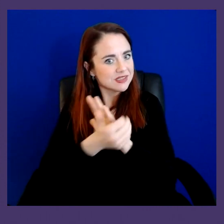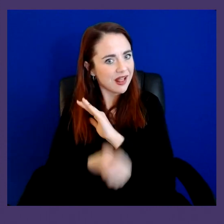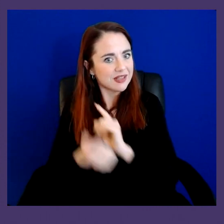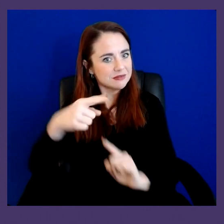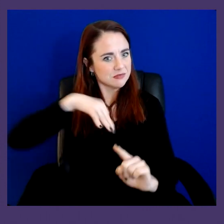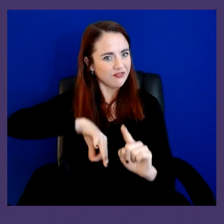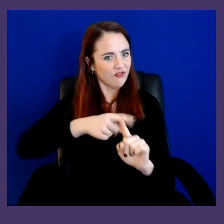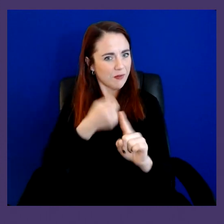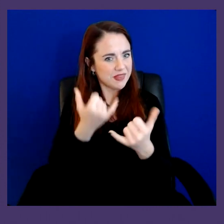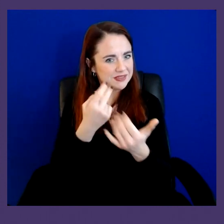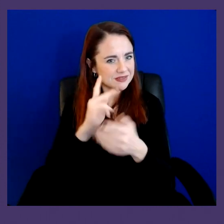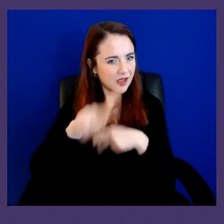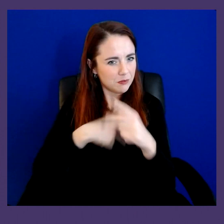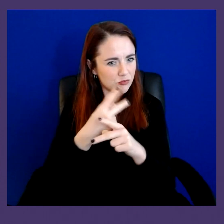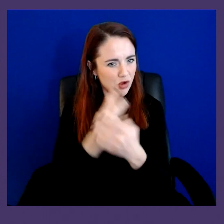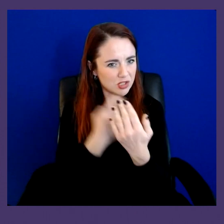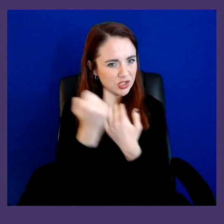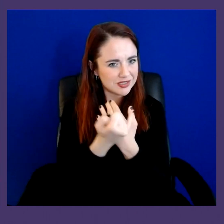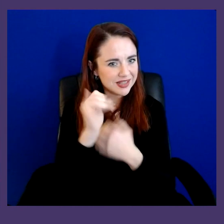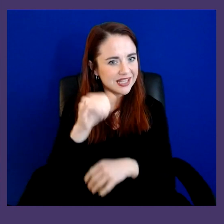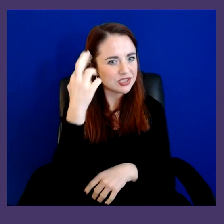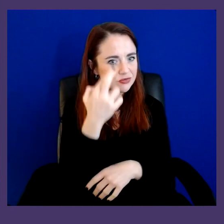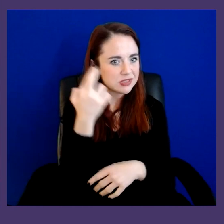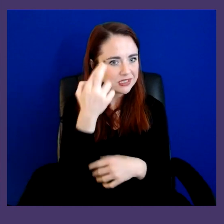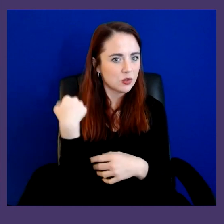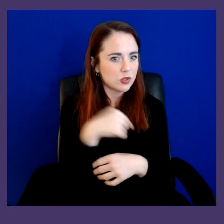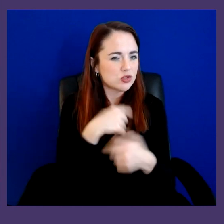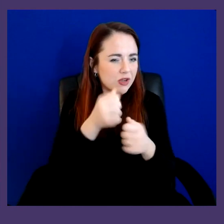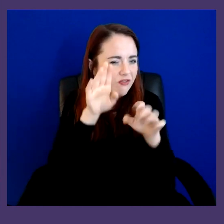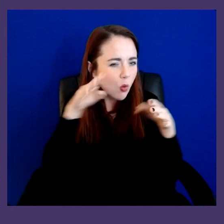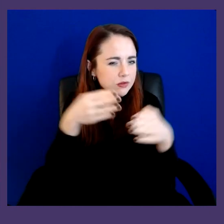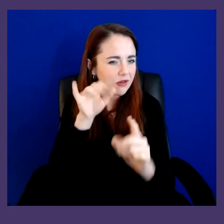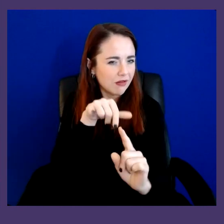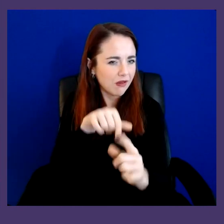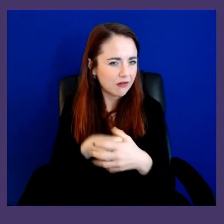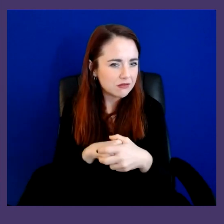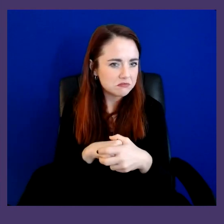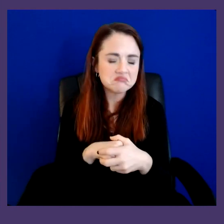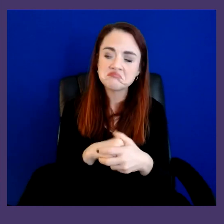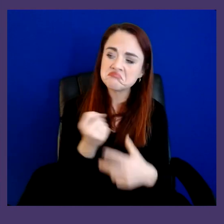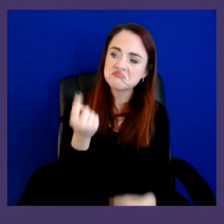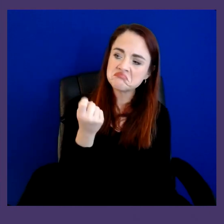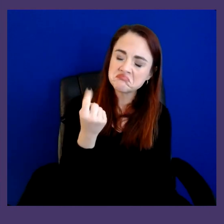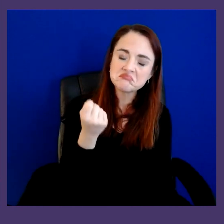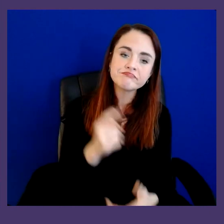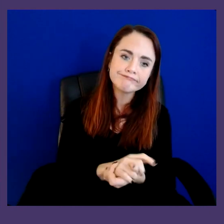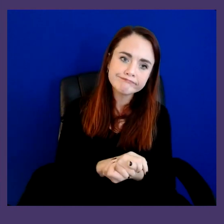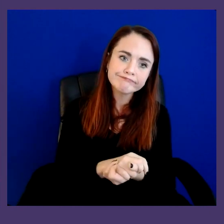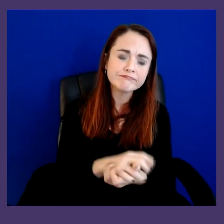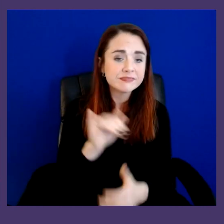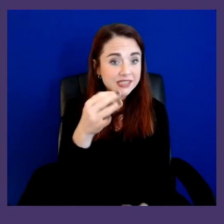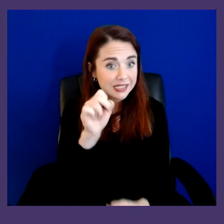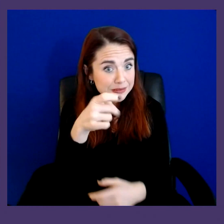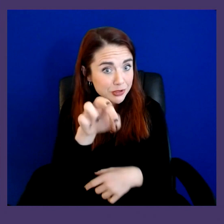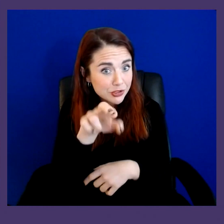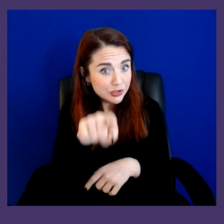and so that's where our focus will be. Right. Jesper, I think you've got some exciting updates to share with us today.